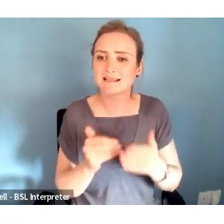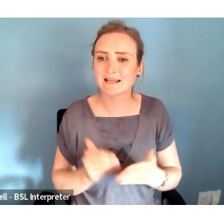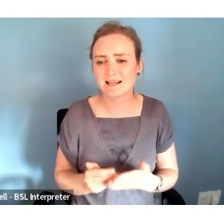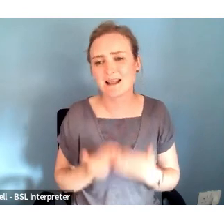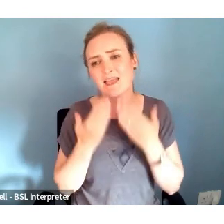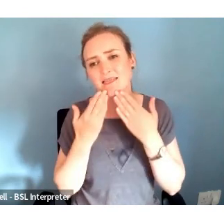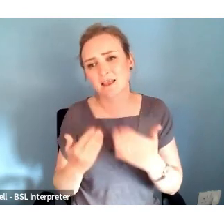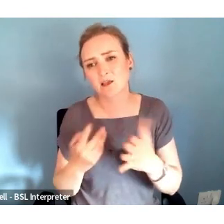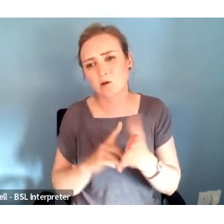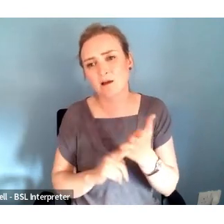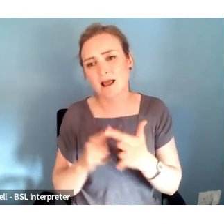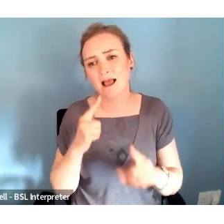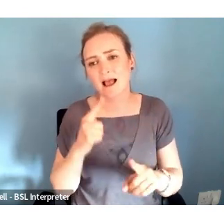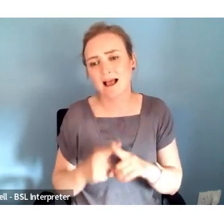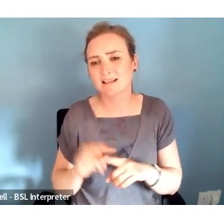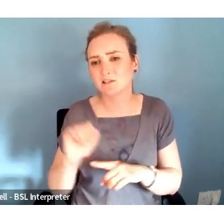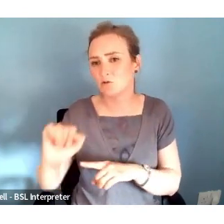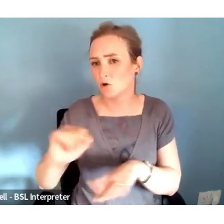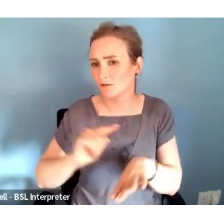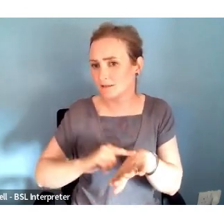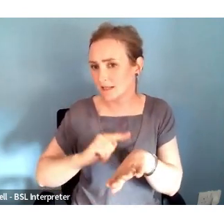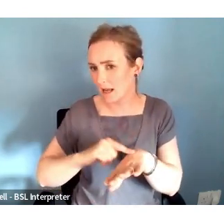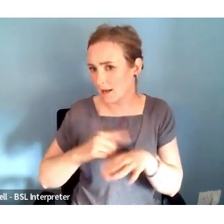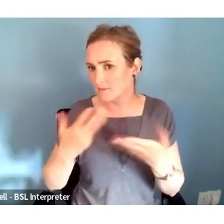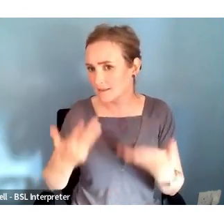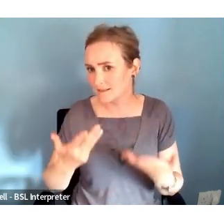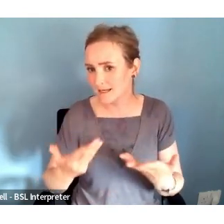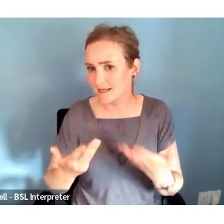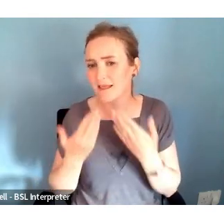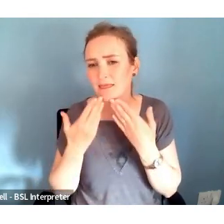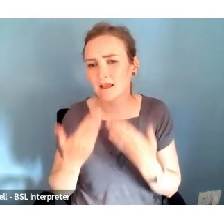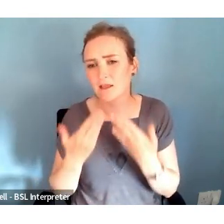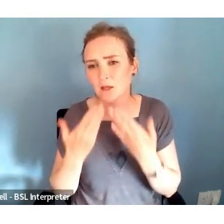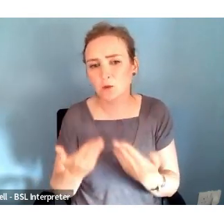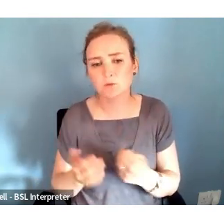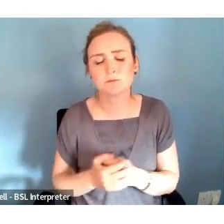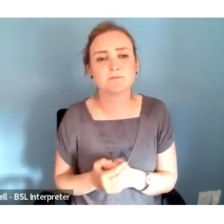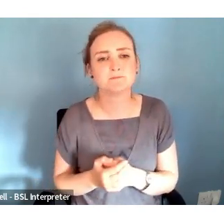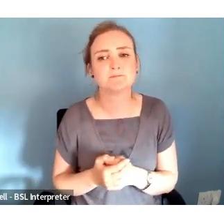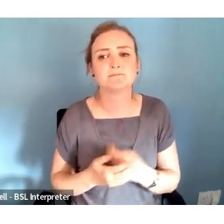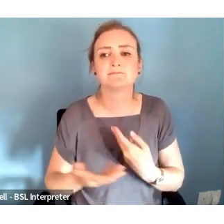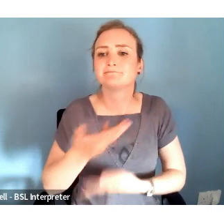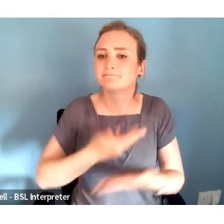the time to be here with us today. Thanks very much indeed. Keep the conversation with us going. We are always happy